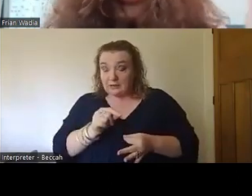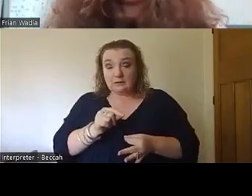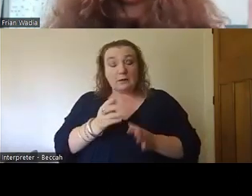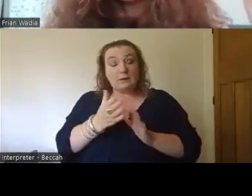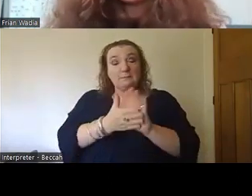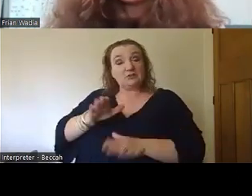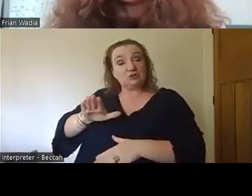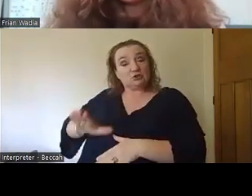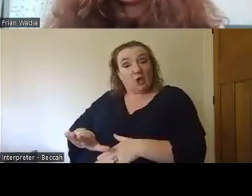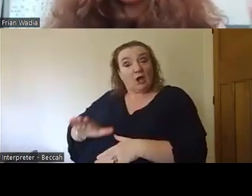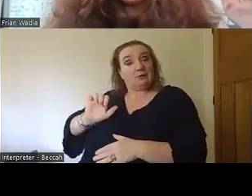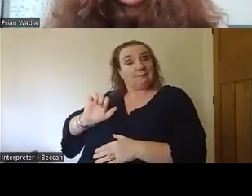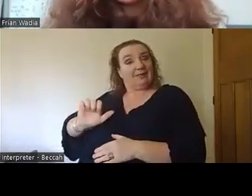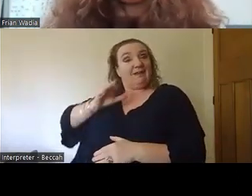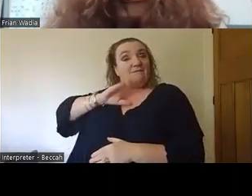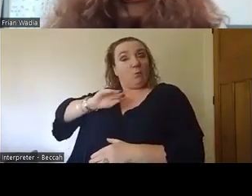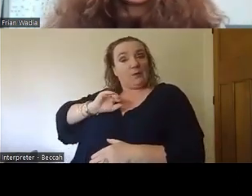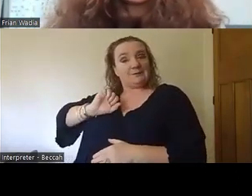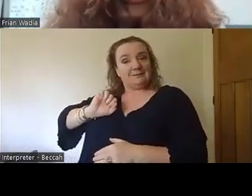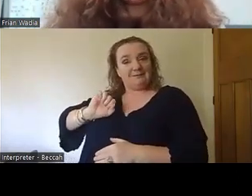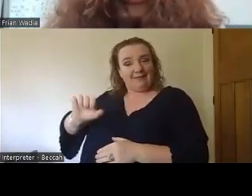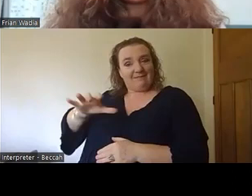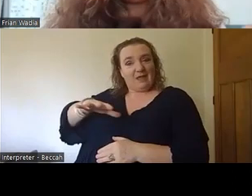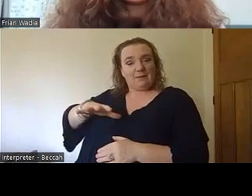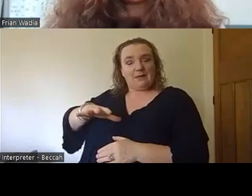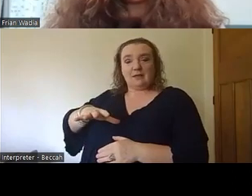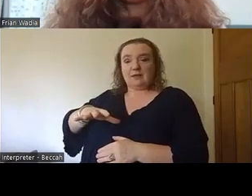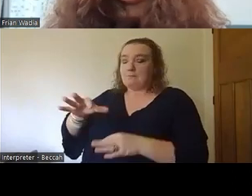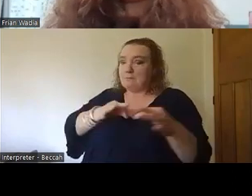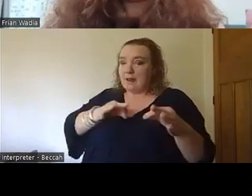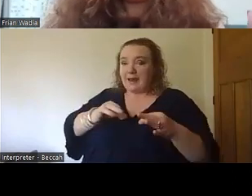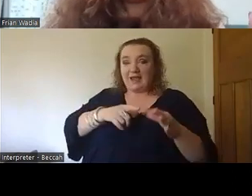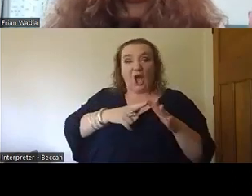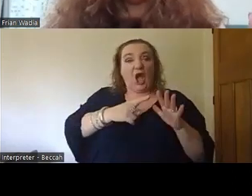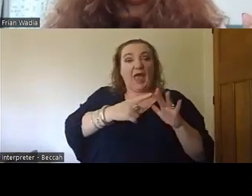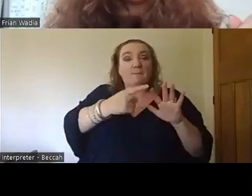family voice centre, you know, IEPs, planning all of that. Making sure their voice is coming through.